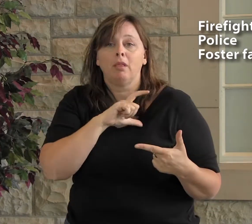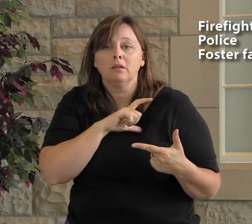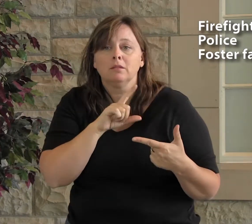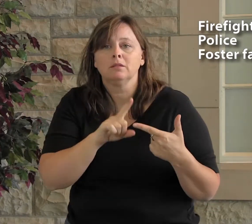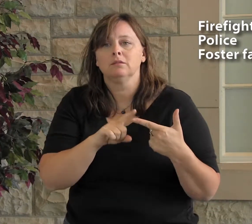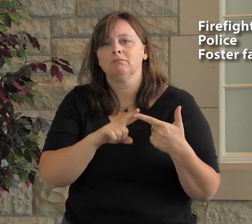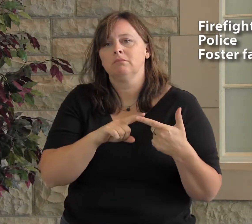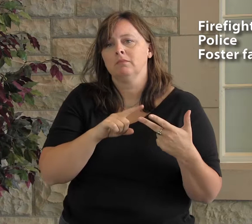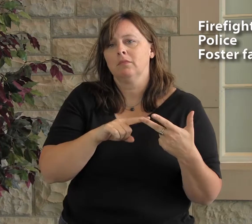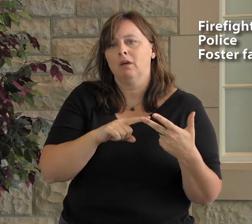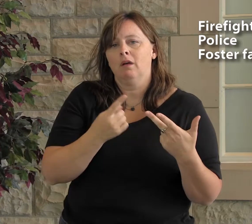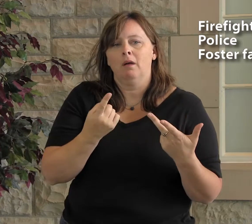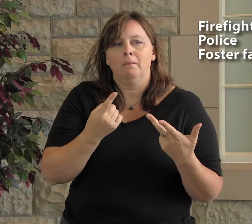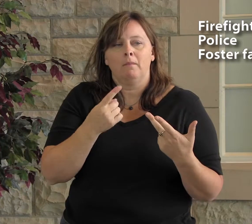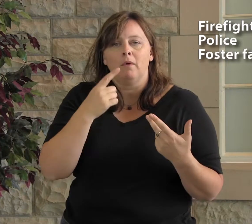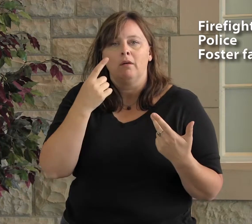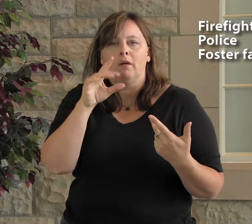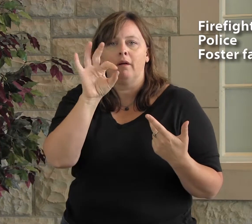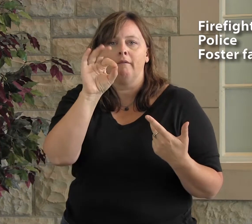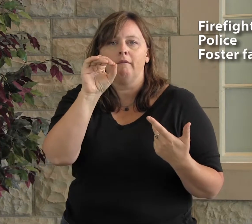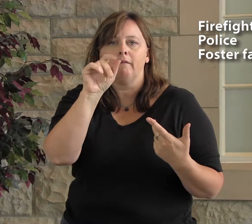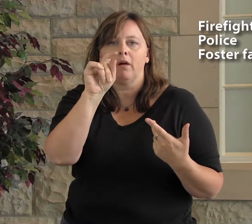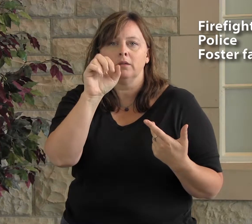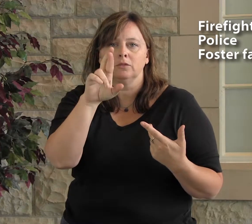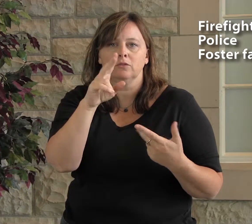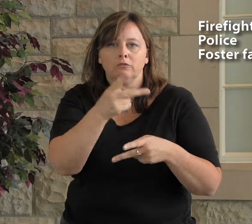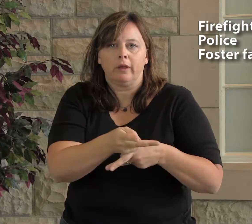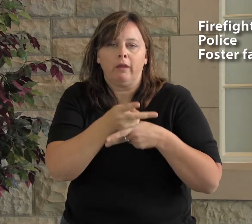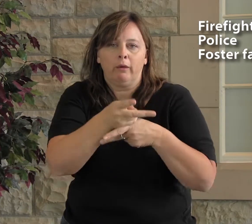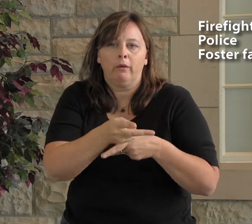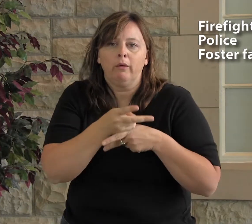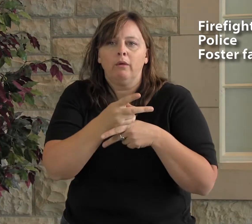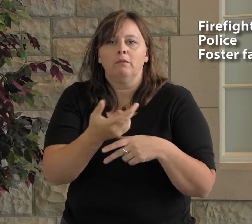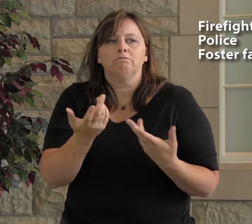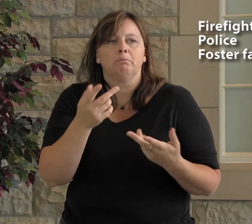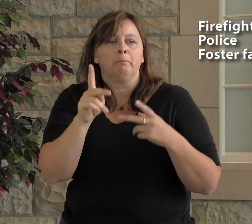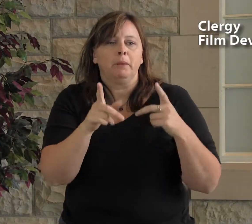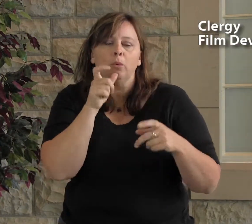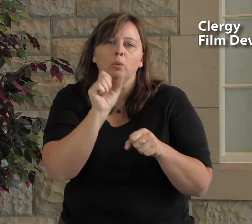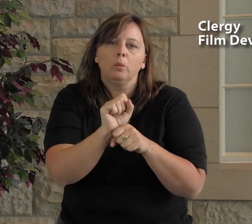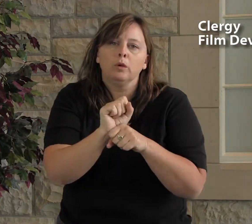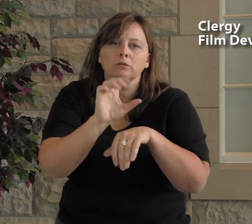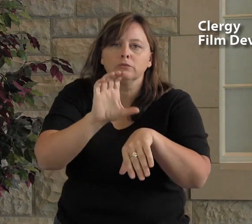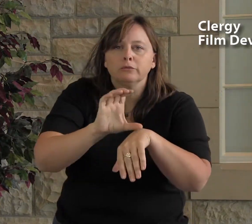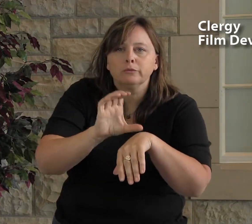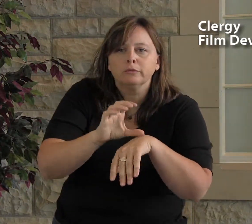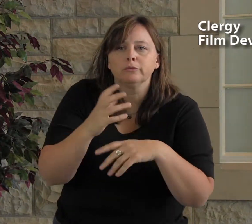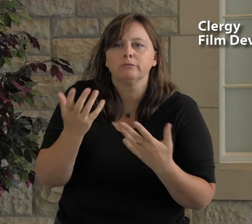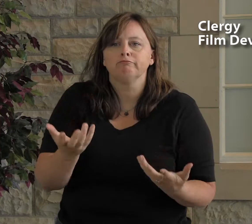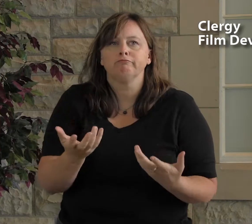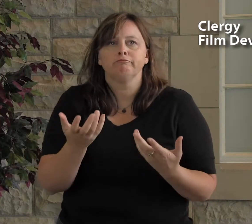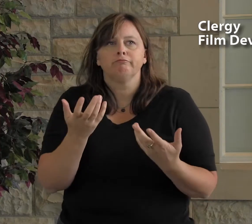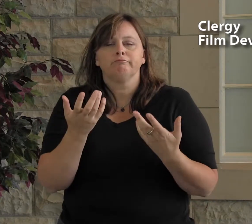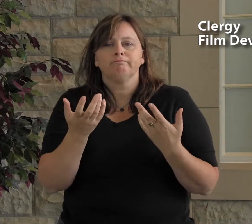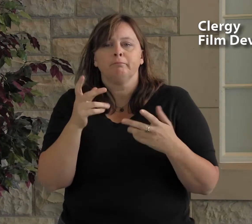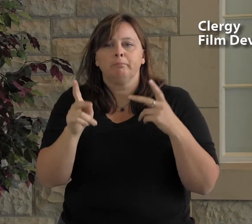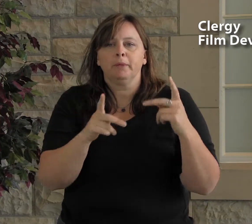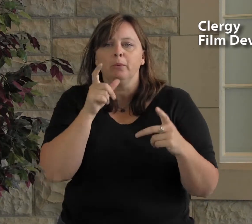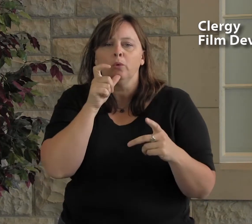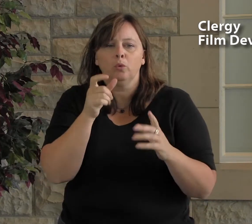police, maybe foster families, foster parents who take care of children, people who work in churches